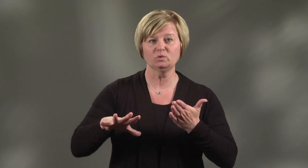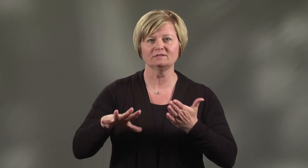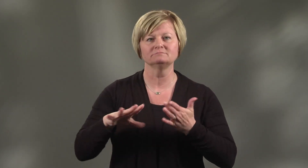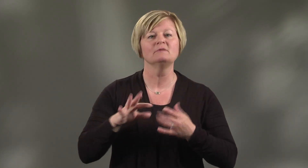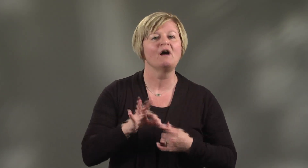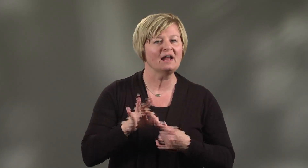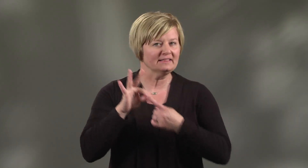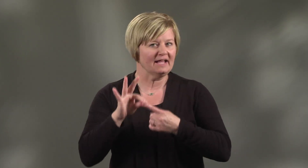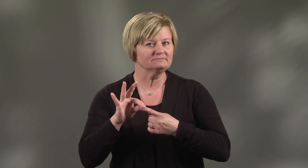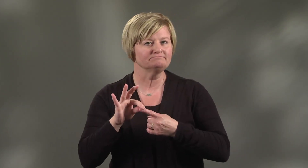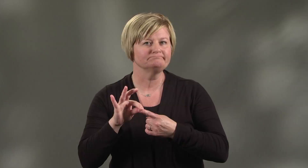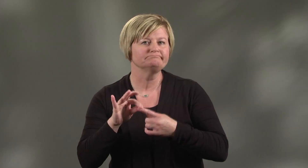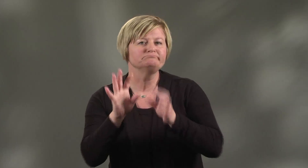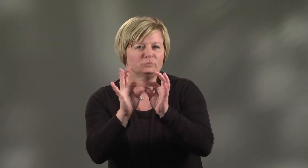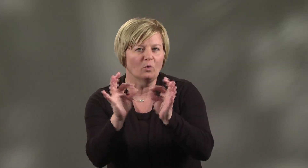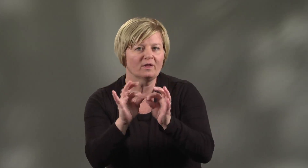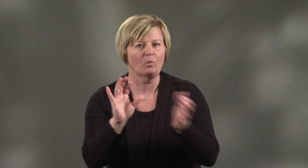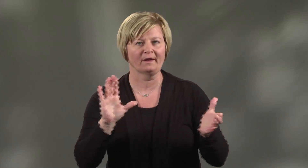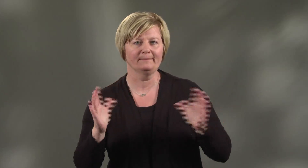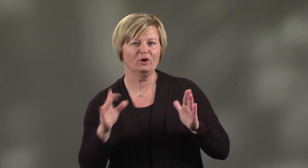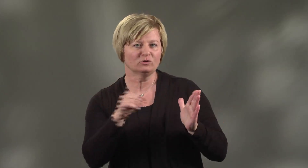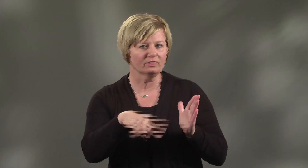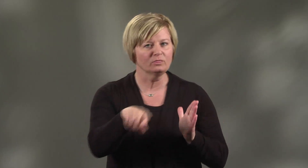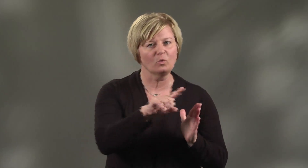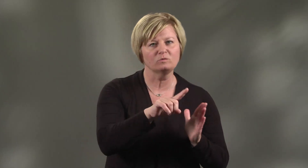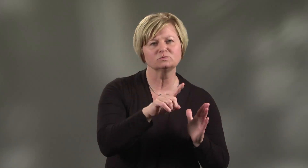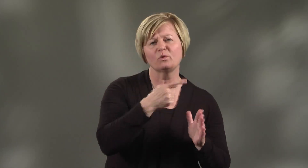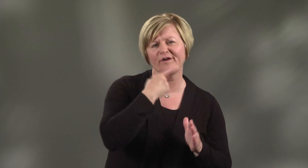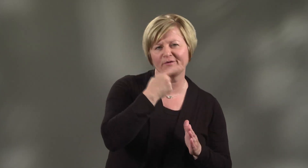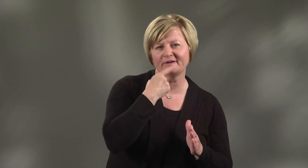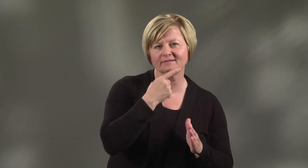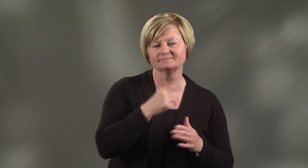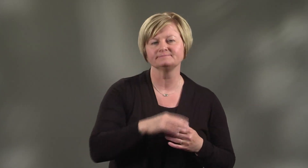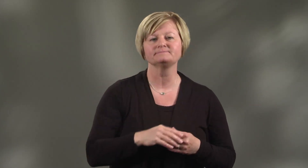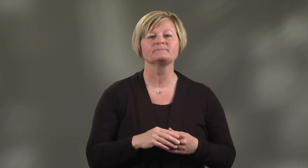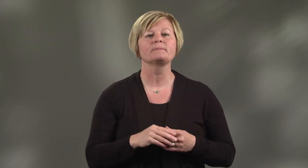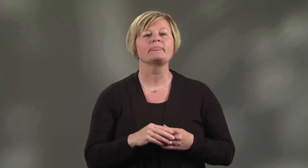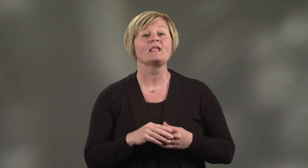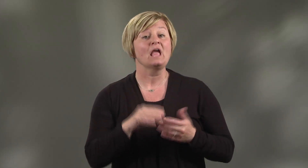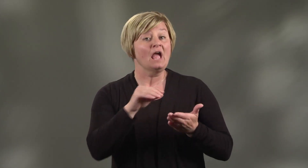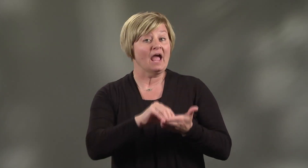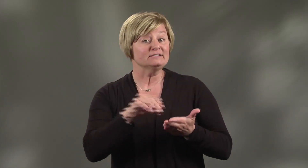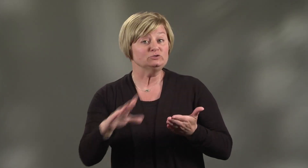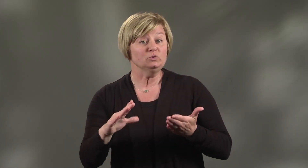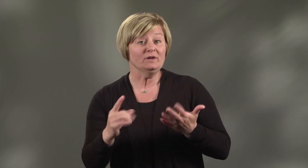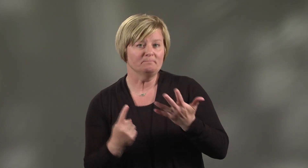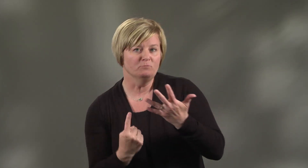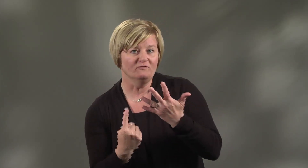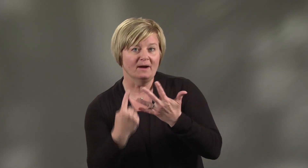will be referred to as students, unless otherwise noted, when compared to those who are hearing.